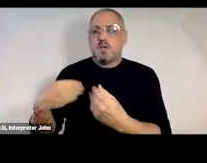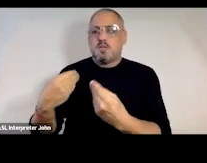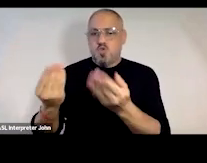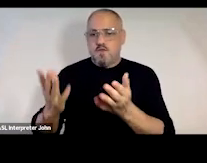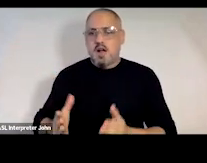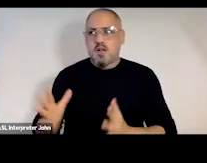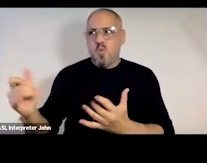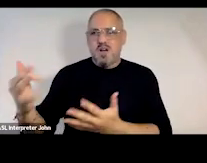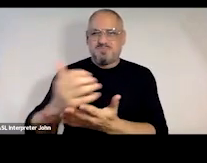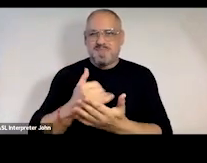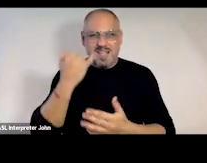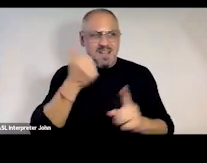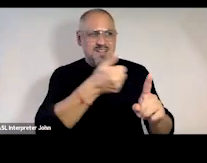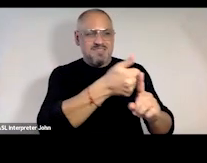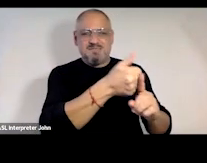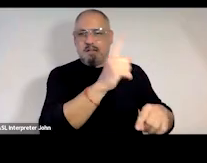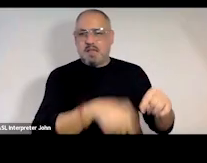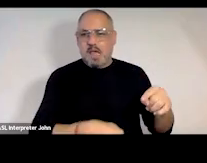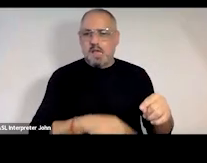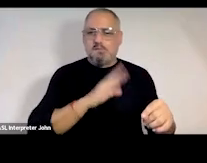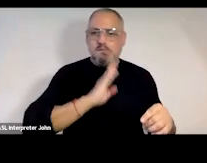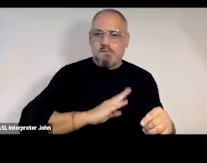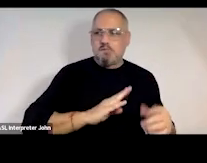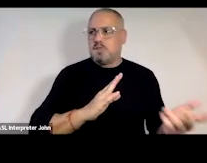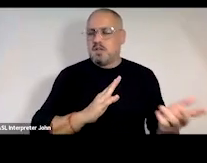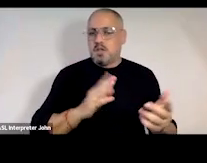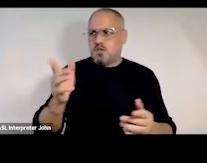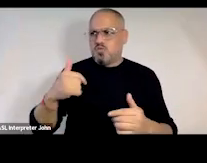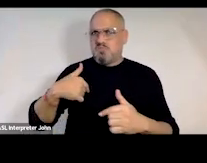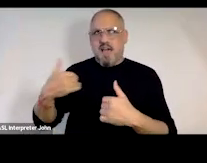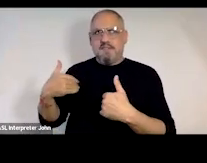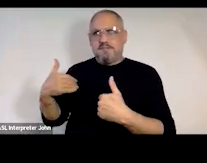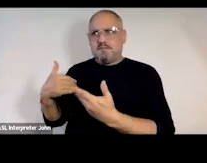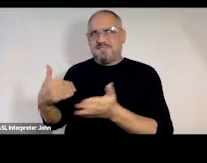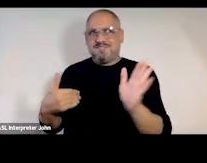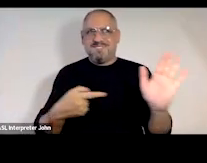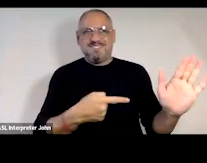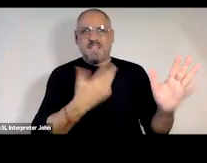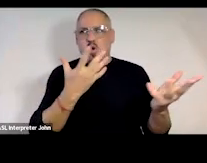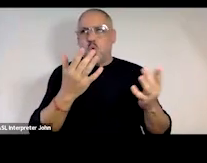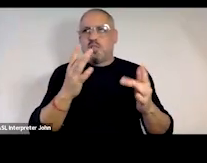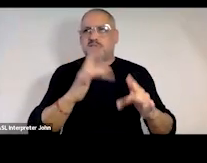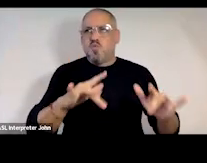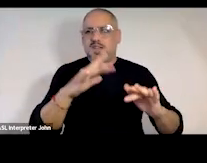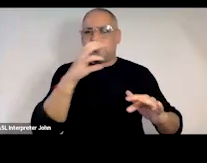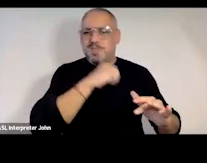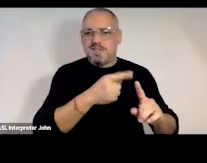because if DDS is unable to get records and you are, you don't want those records to be missing from the person's case file